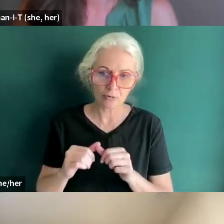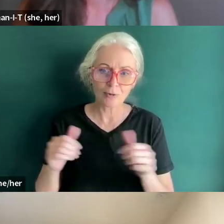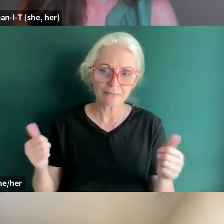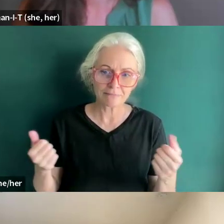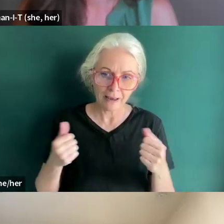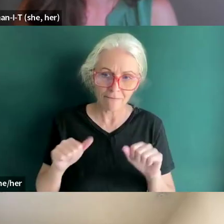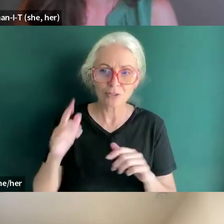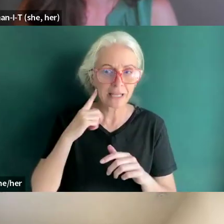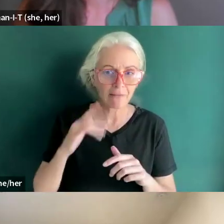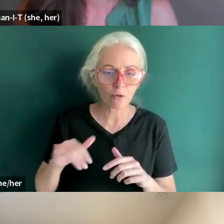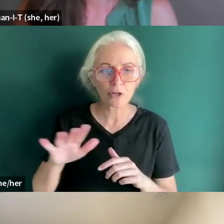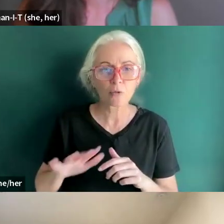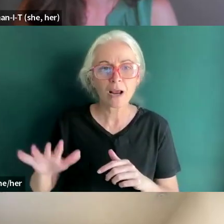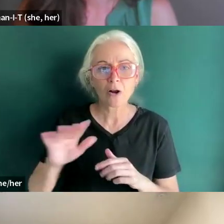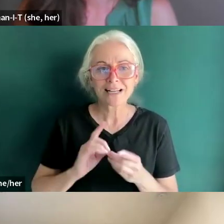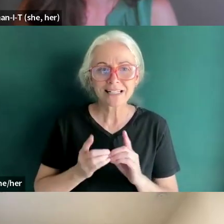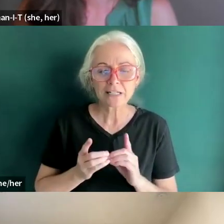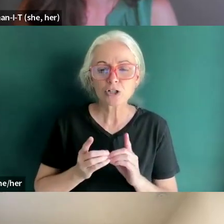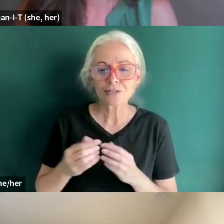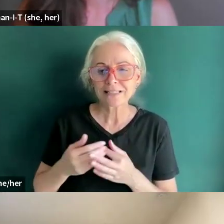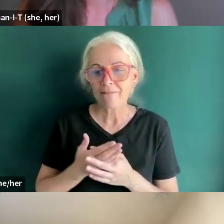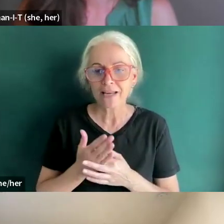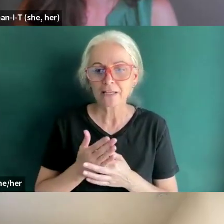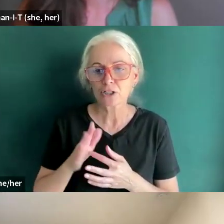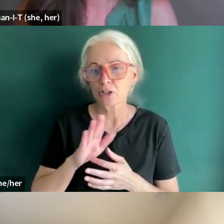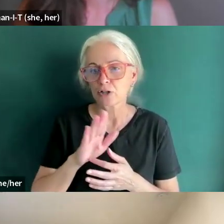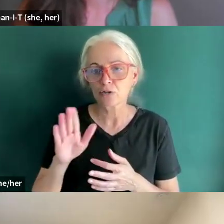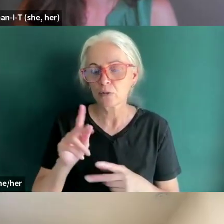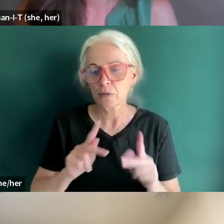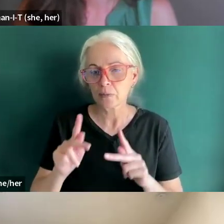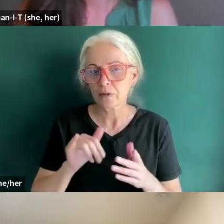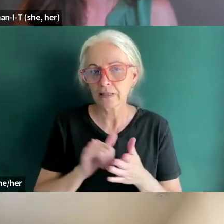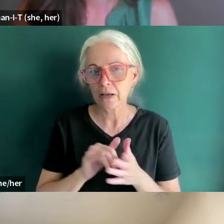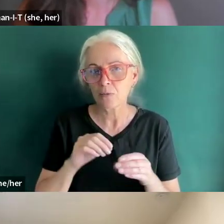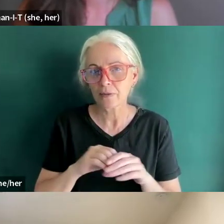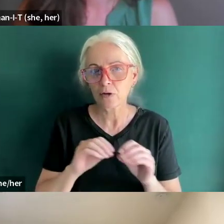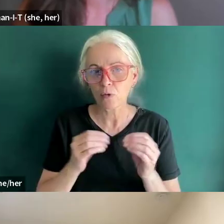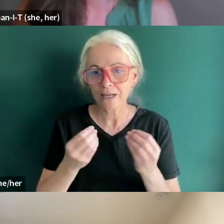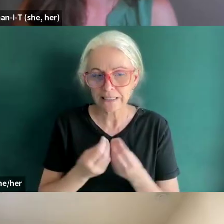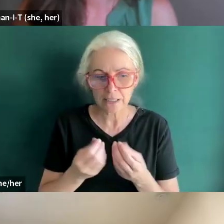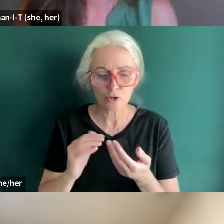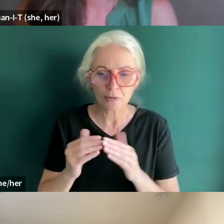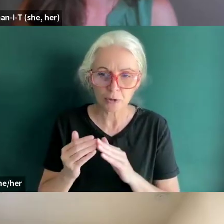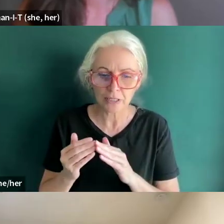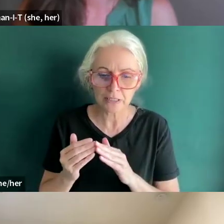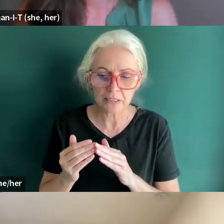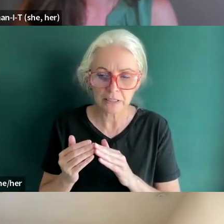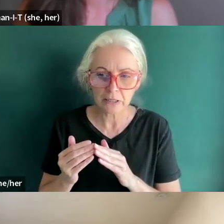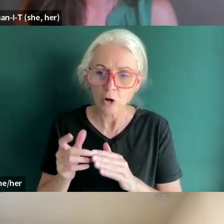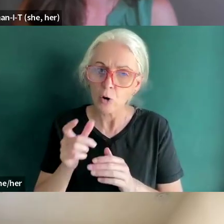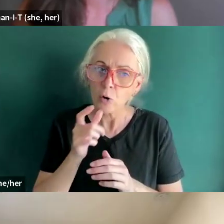around digital navigation. Those are folks within organizations or communities who are supporting,